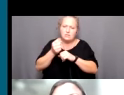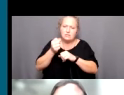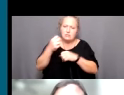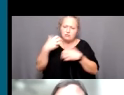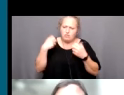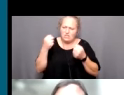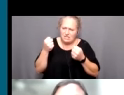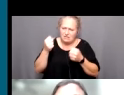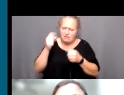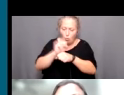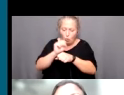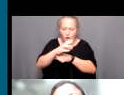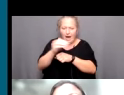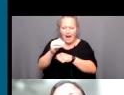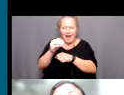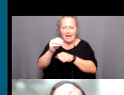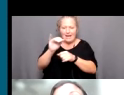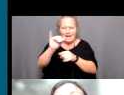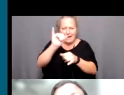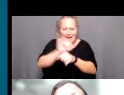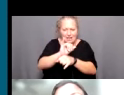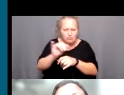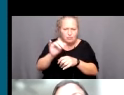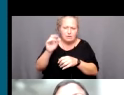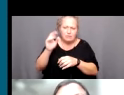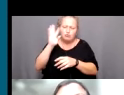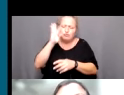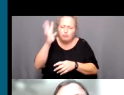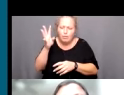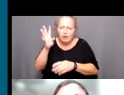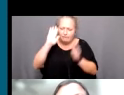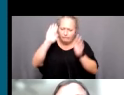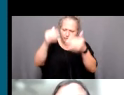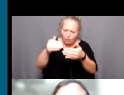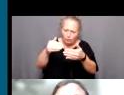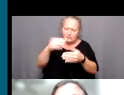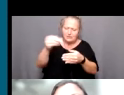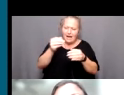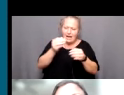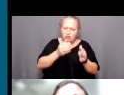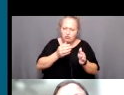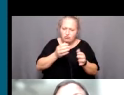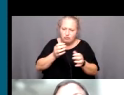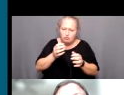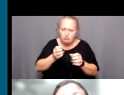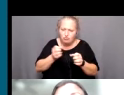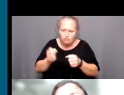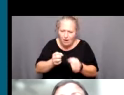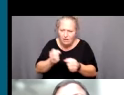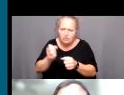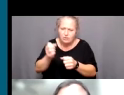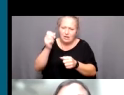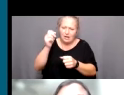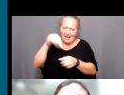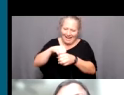industry, and it's about creating focus and strategy in in these sectors that are